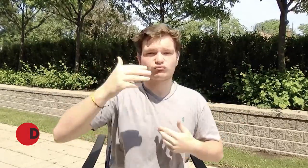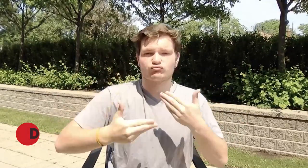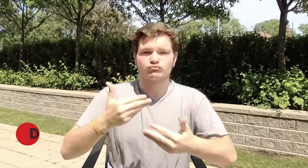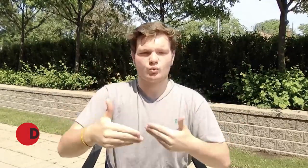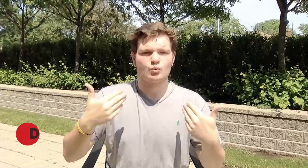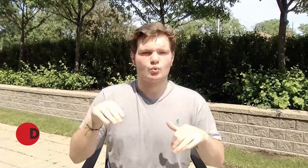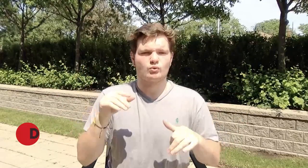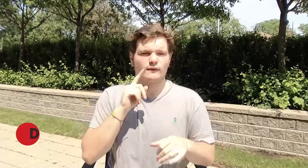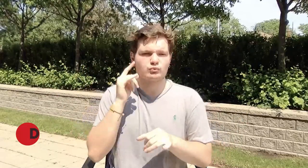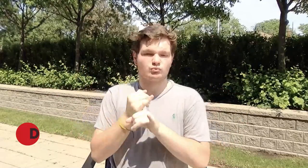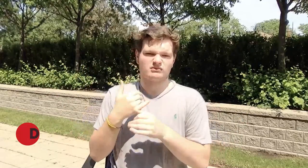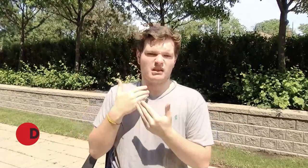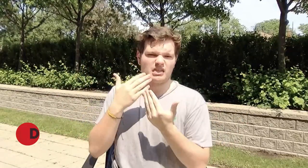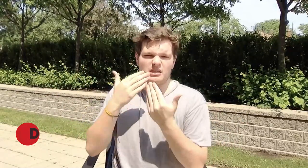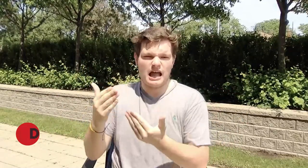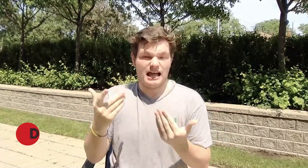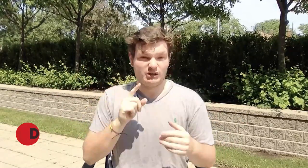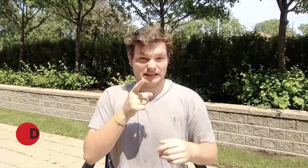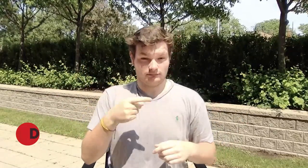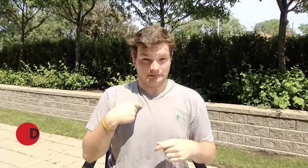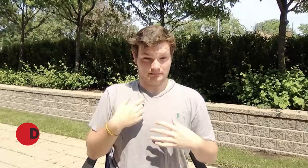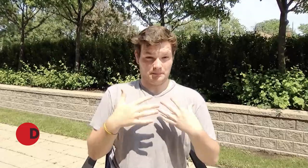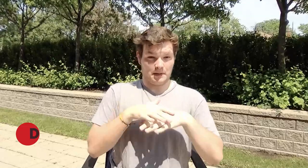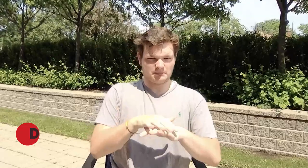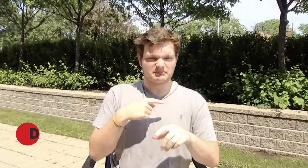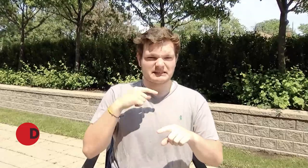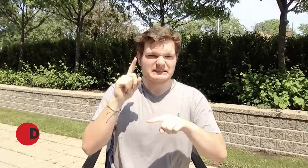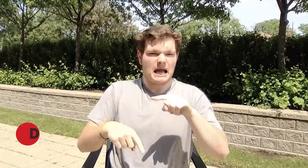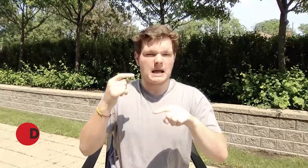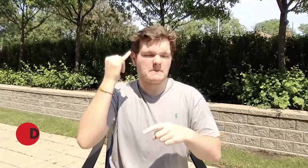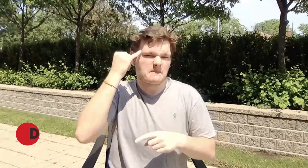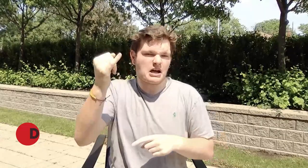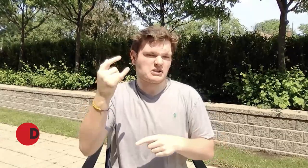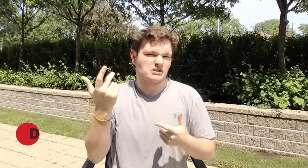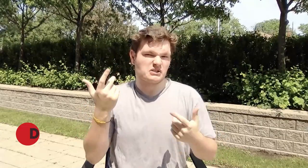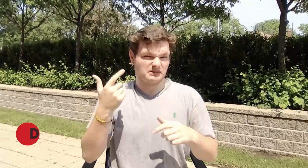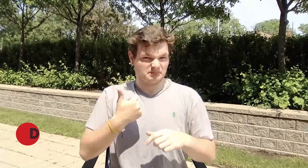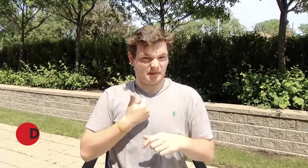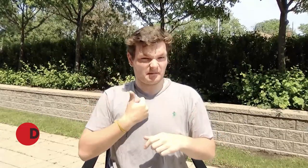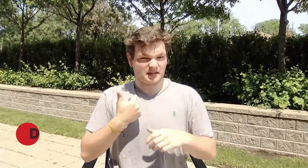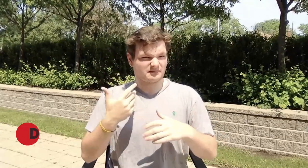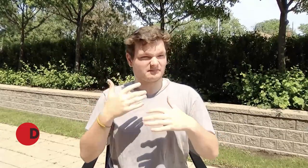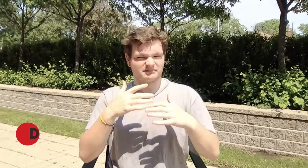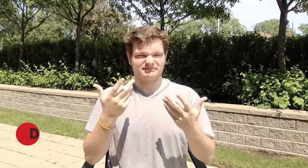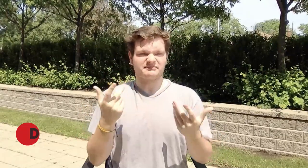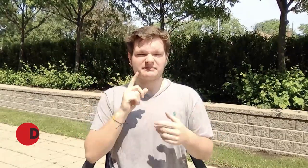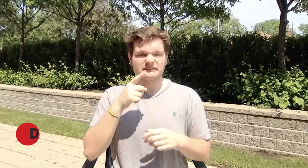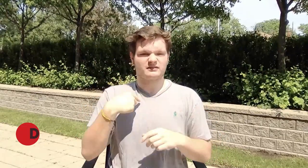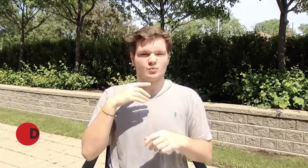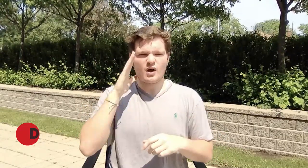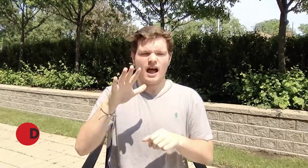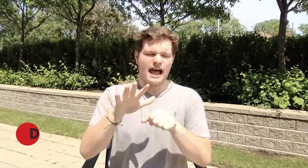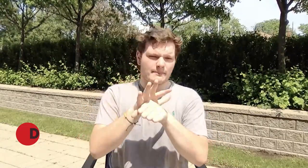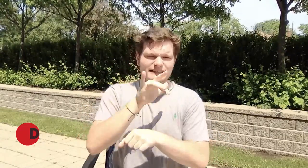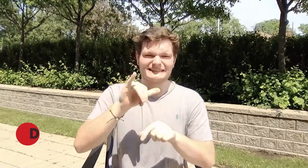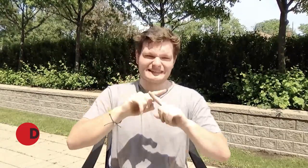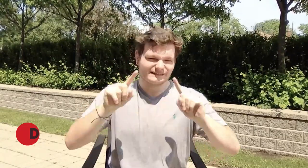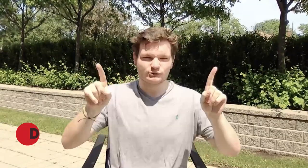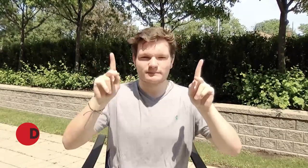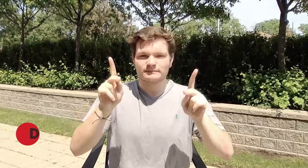I thank the Deaf school. Mainstreaming I cannot imagine myself... I would be a completely different person,